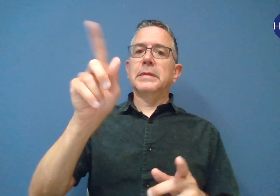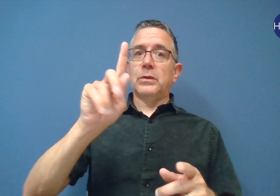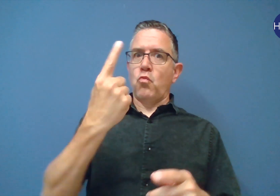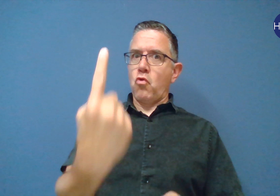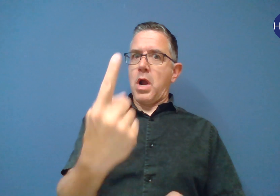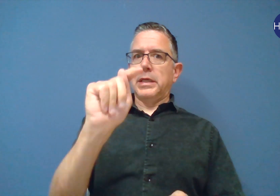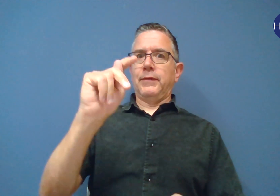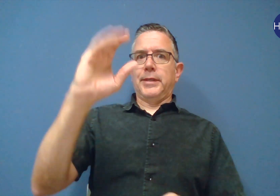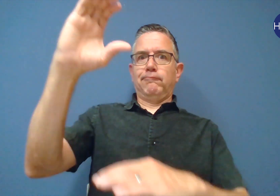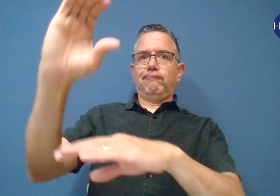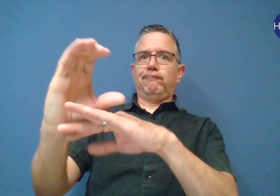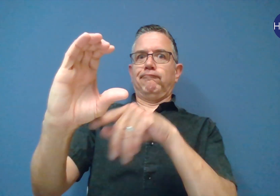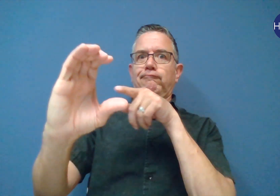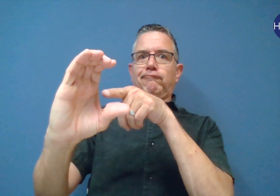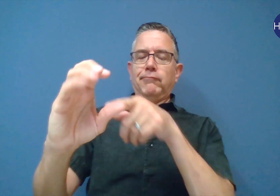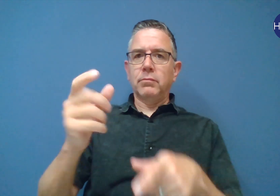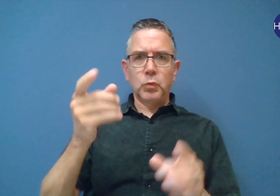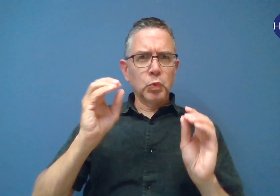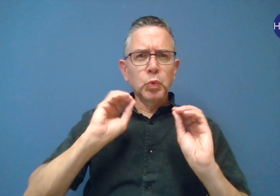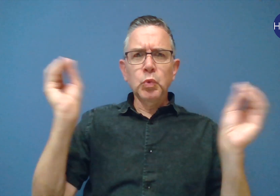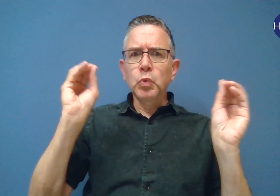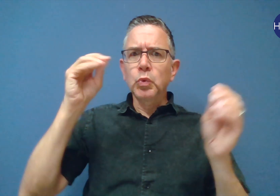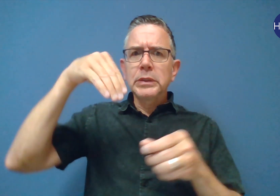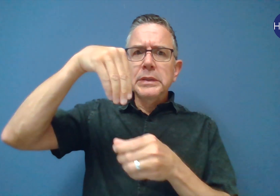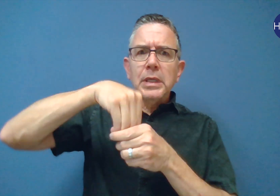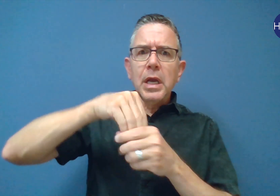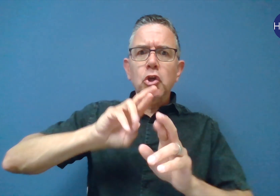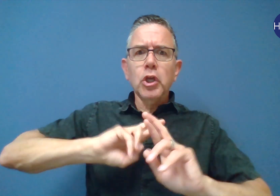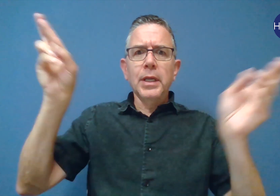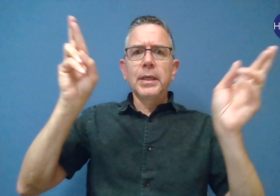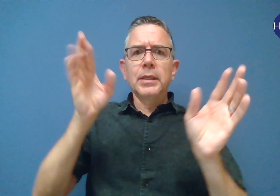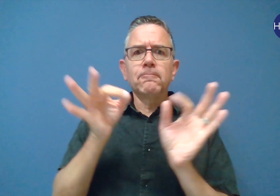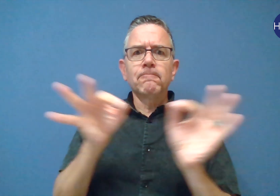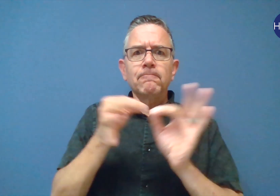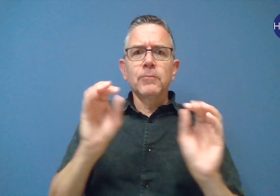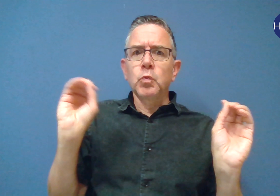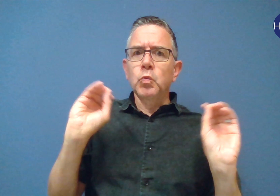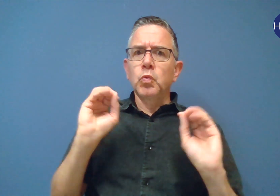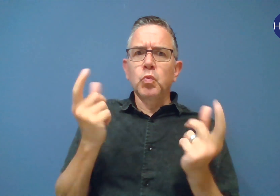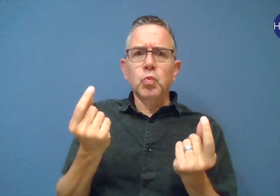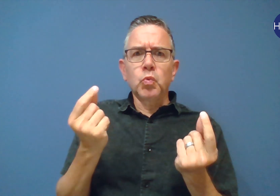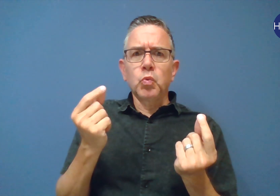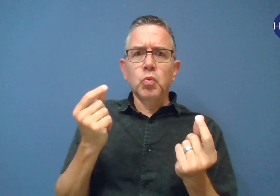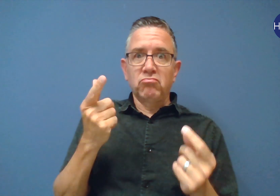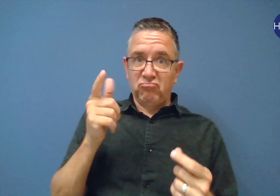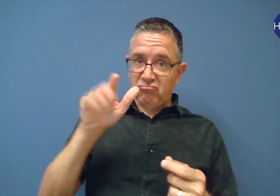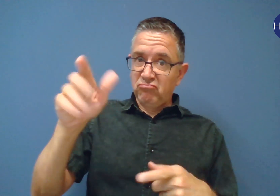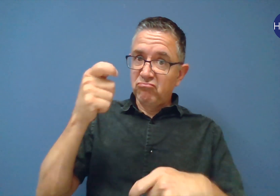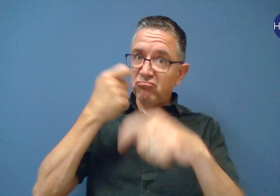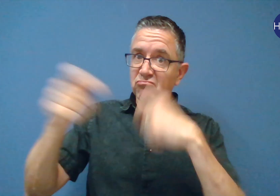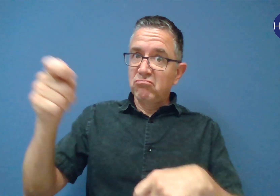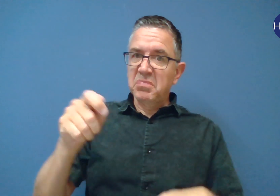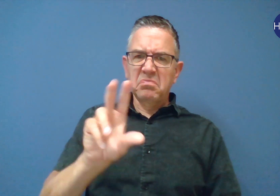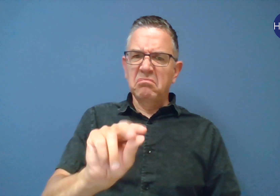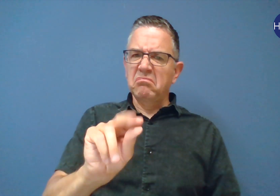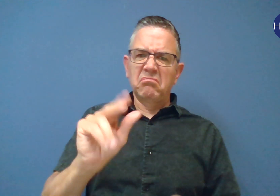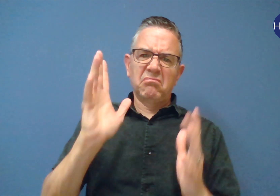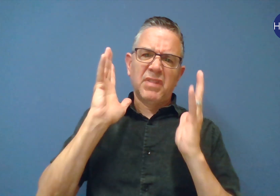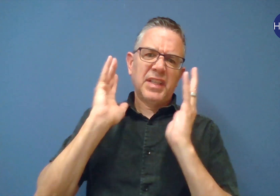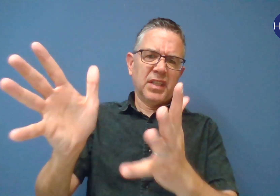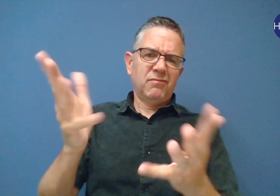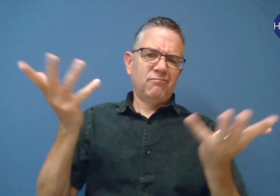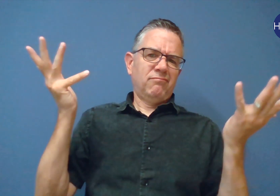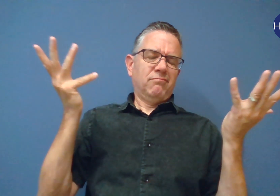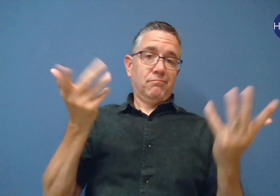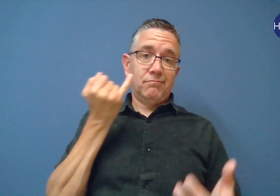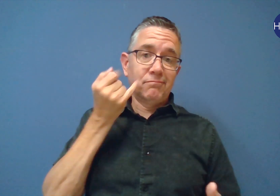If you see only one TV in public business with no caption built-in, are they required to replace a new TV? No, they are not required to.